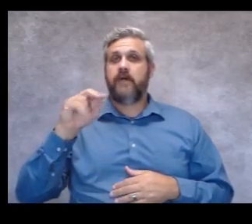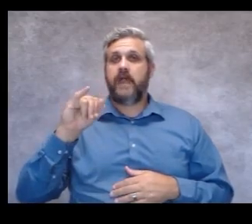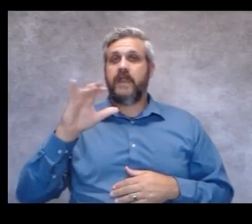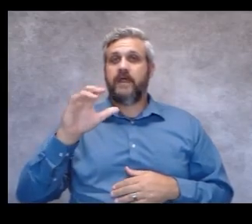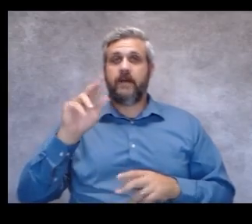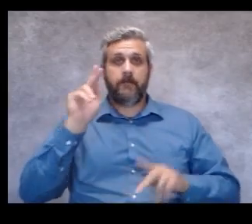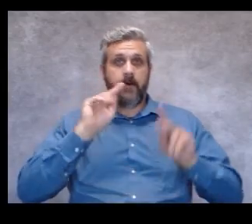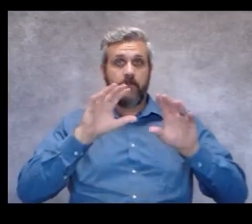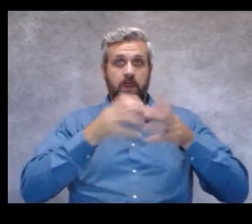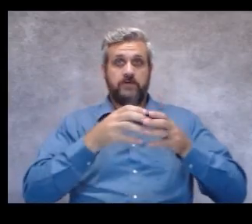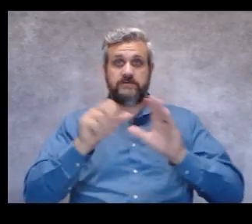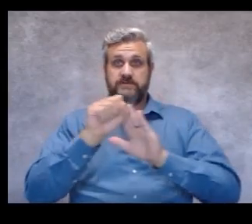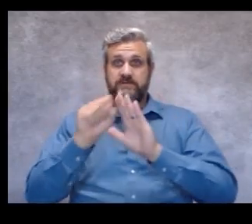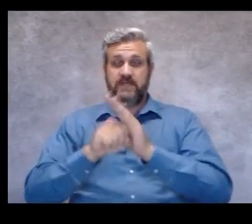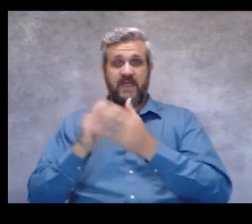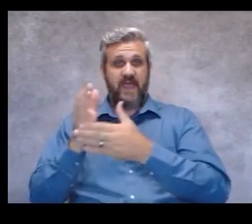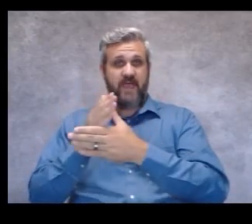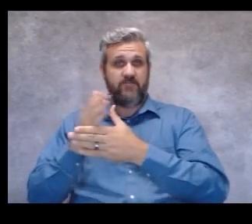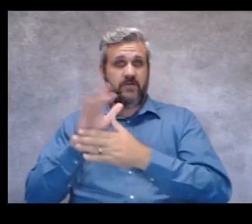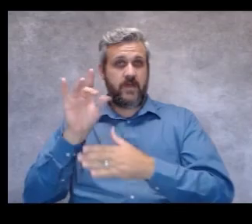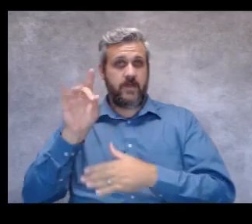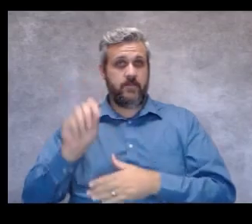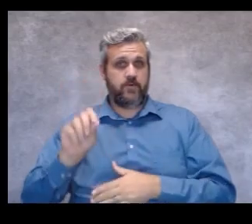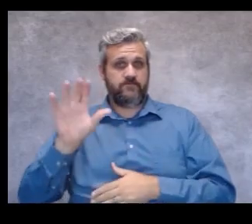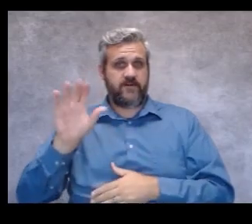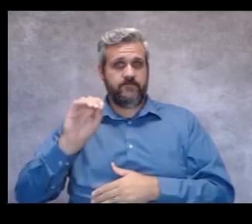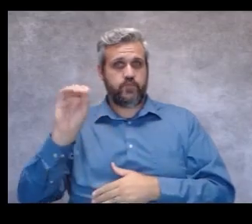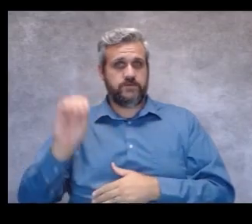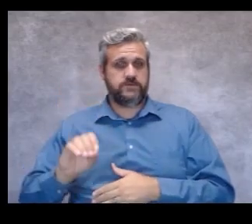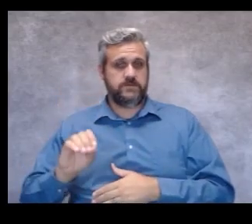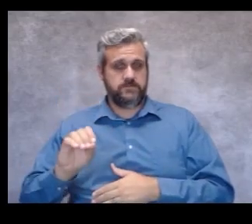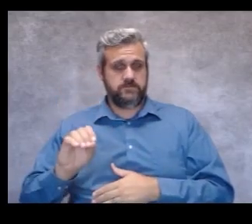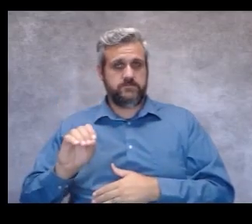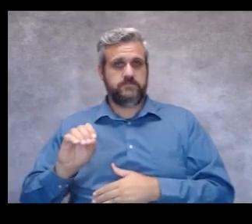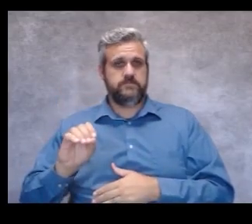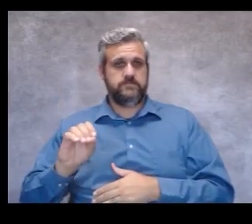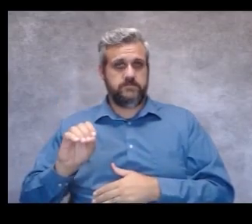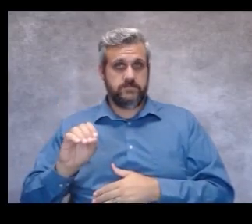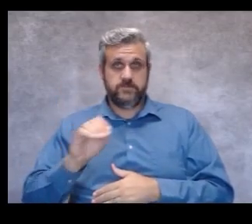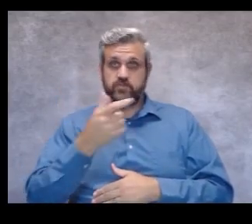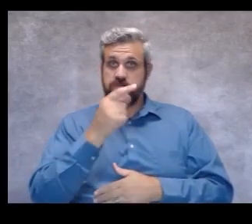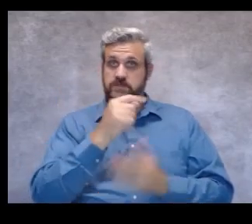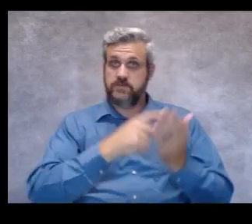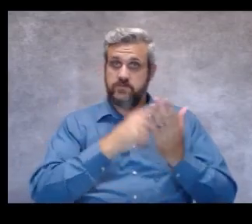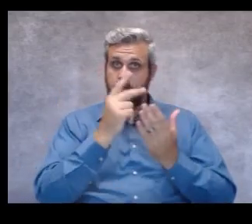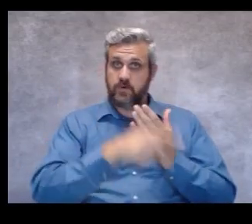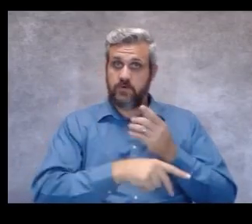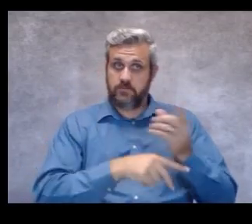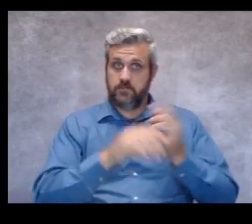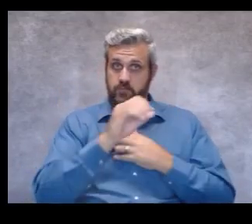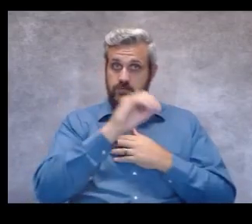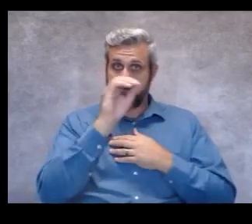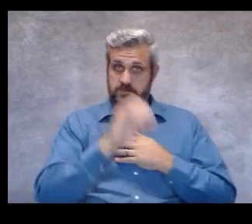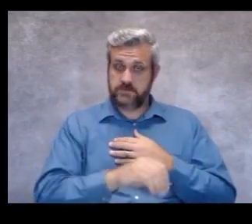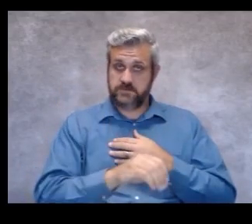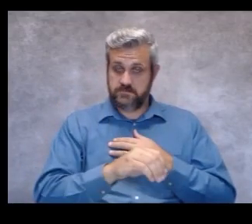the state average is at about 8.5%. The GT program percent for Hispanic